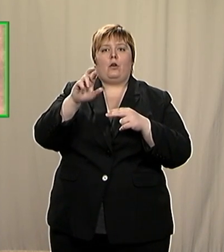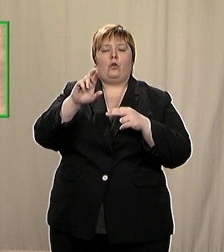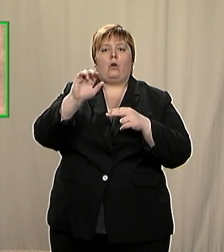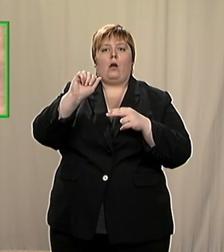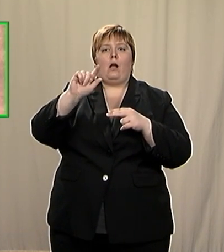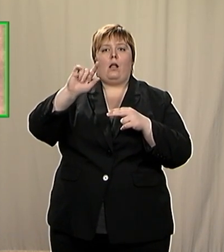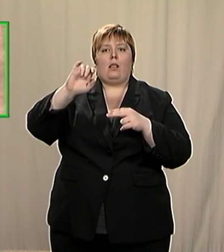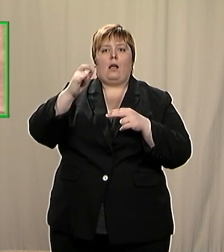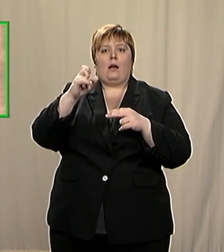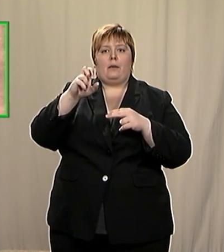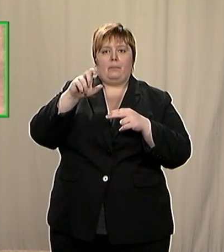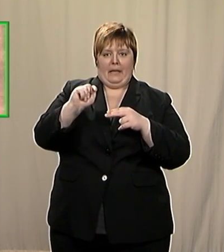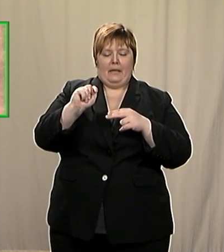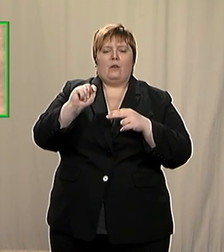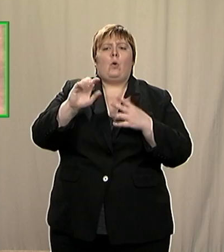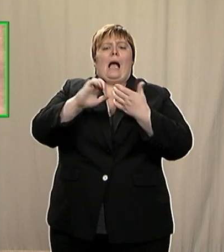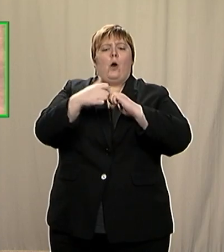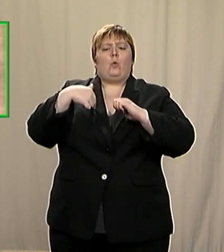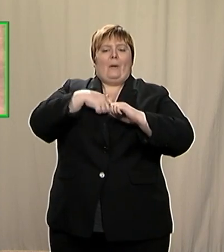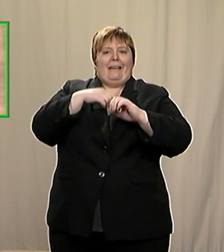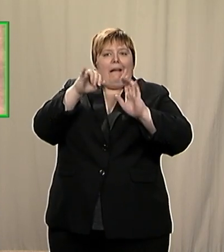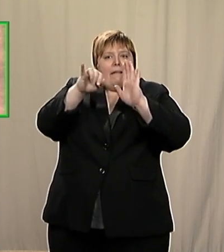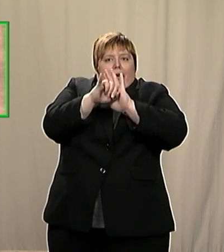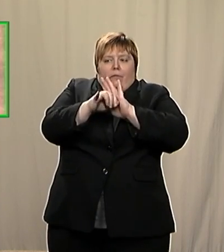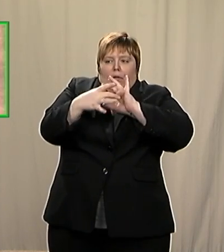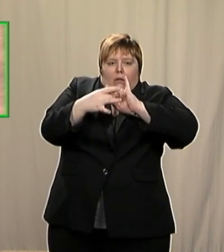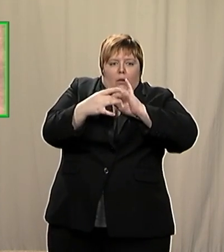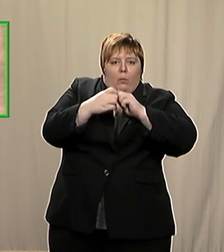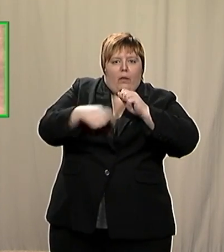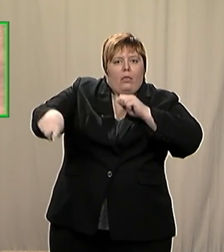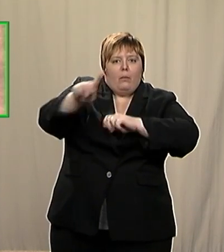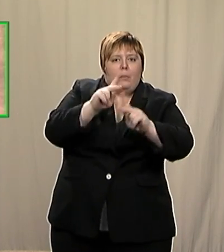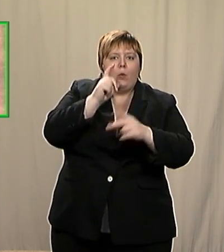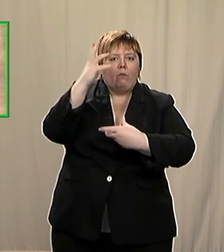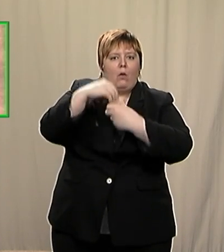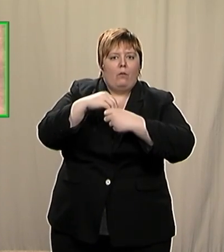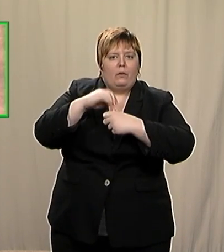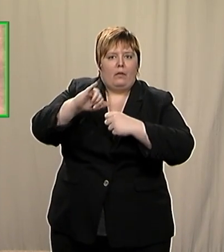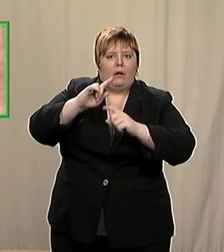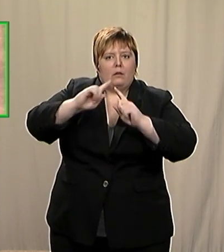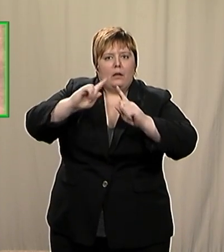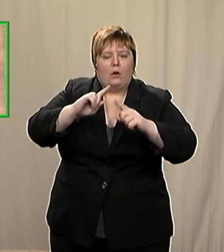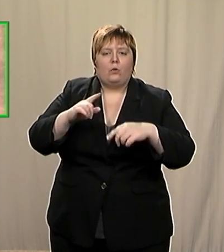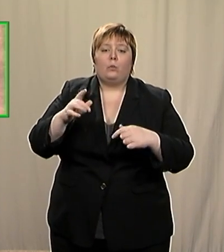with the other interlocutors there. Again, you recall, we talked about sociolinguisticly